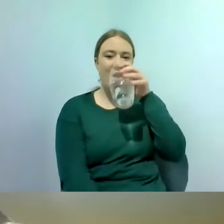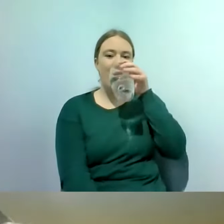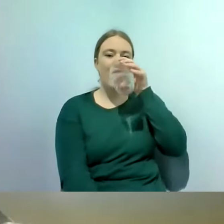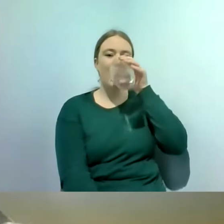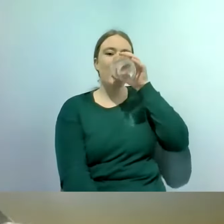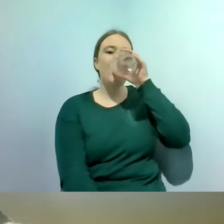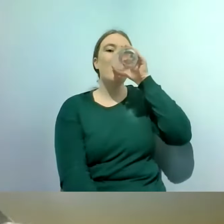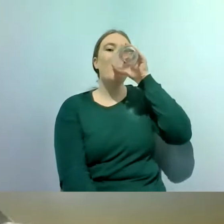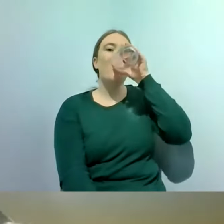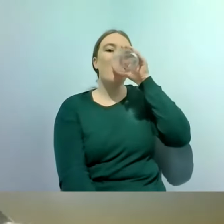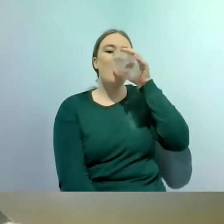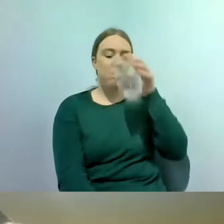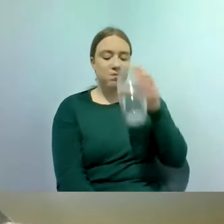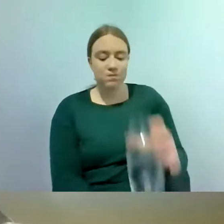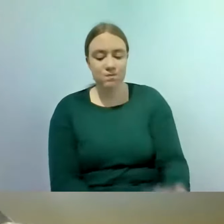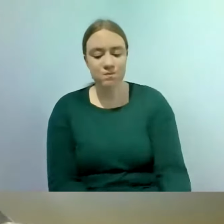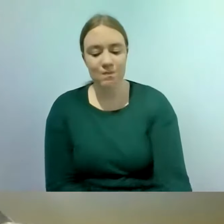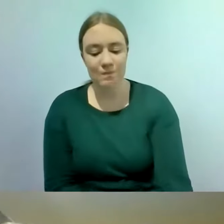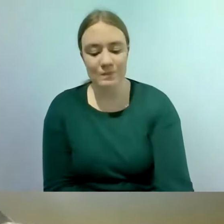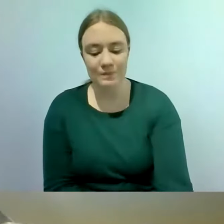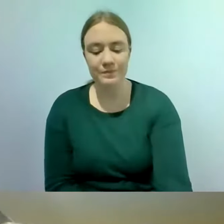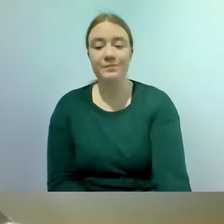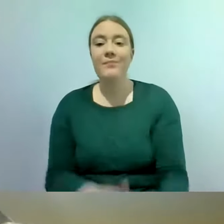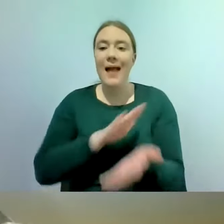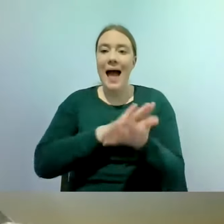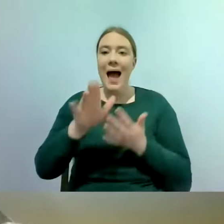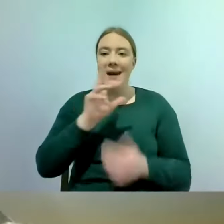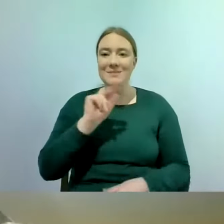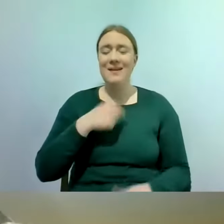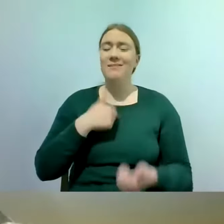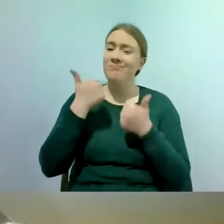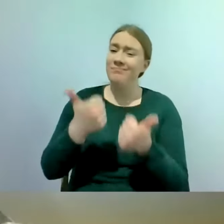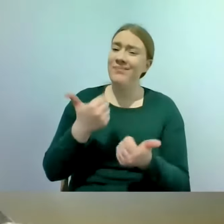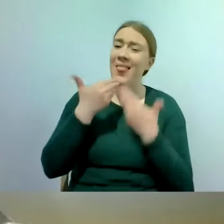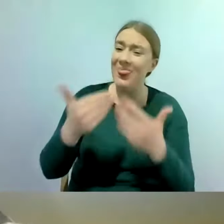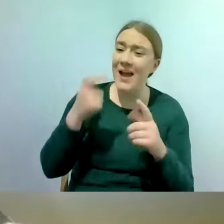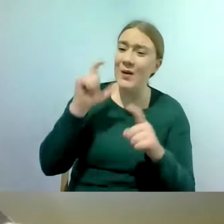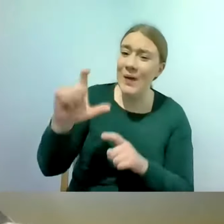wonderful thank you both catie and pete that was really interesting and really nice to hear all